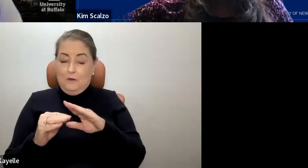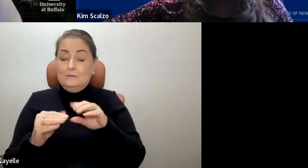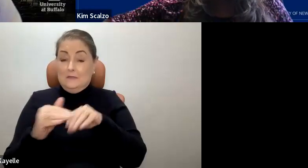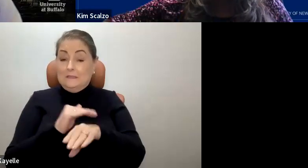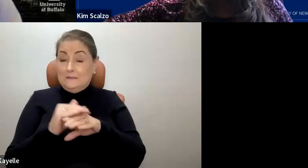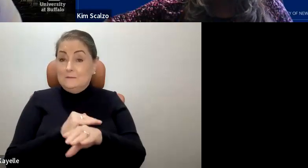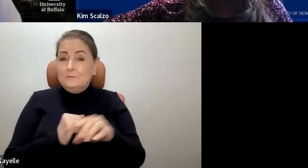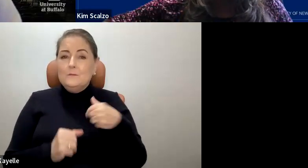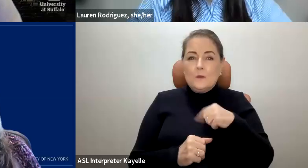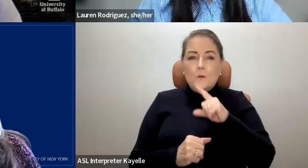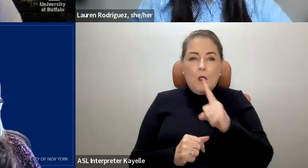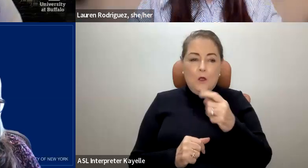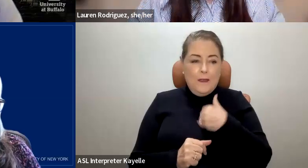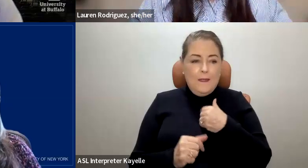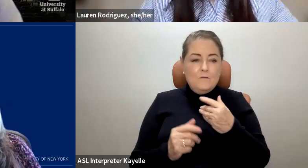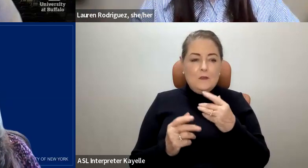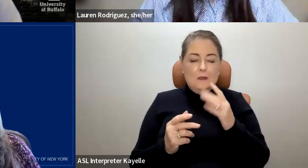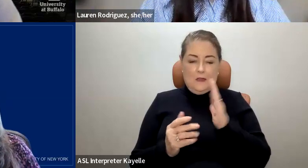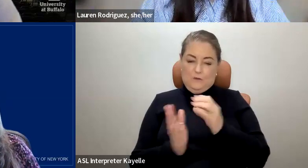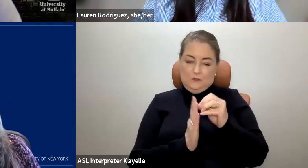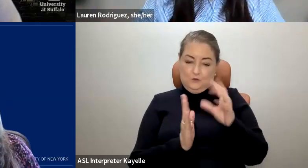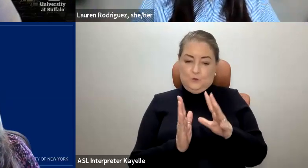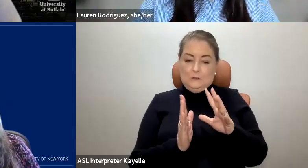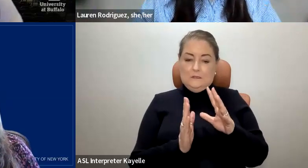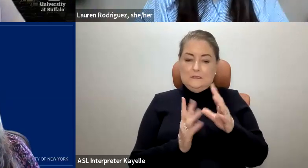actually are having our student success conference at SUNY this